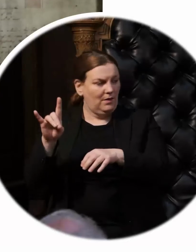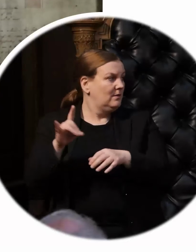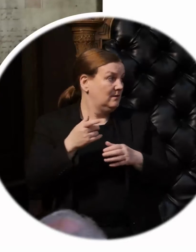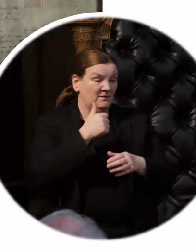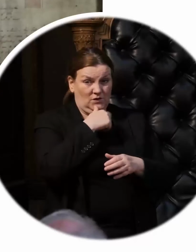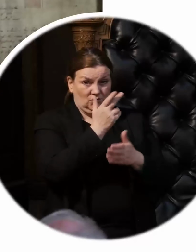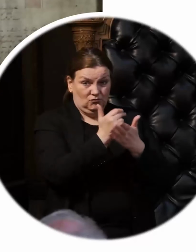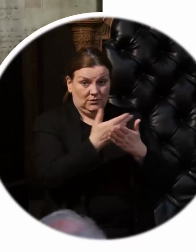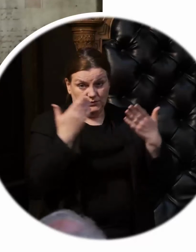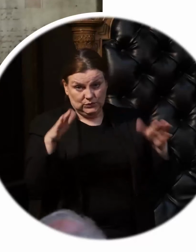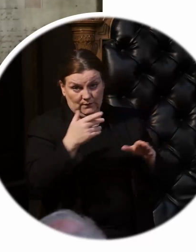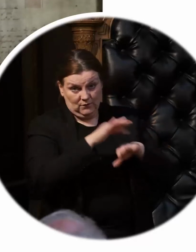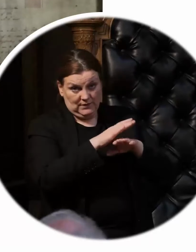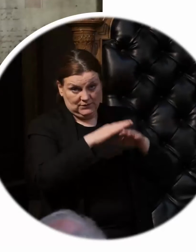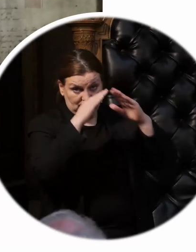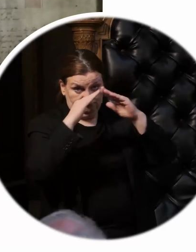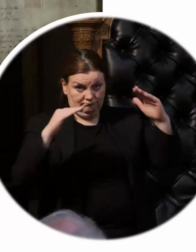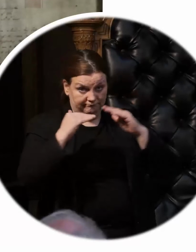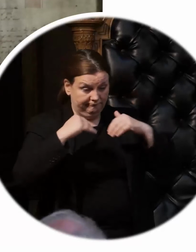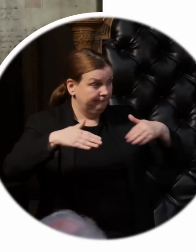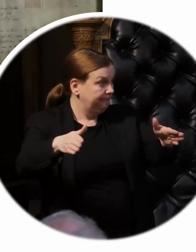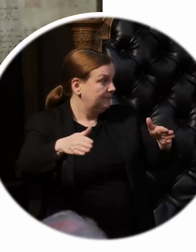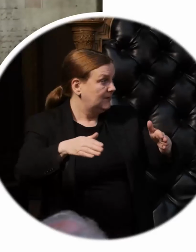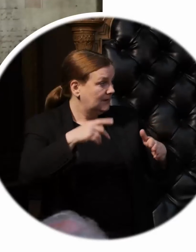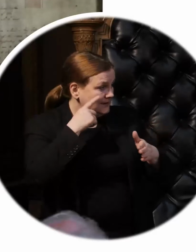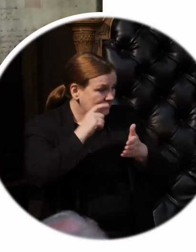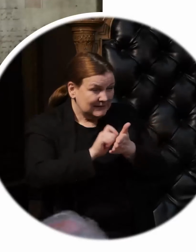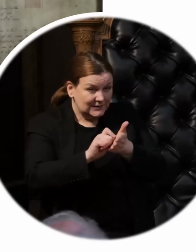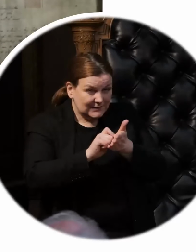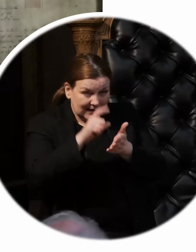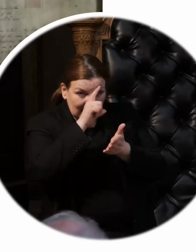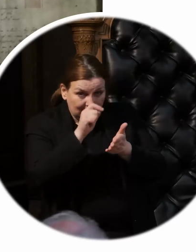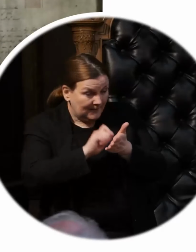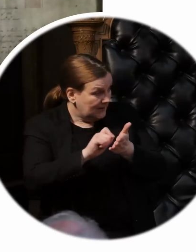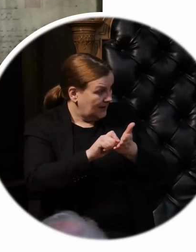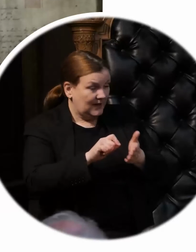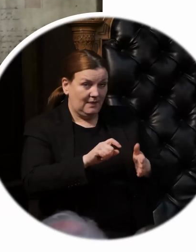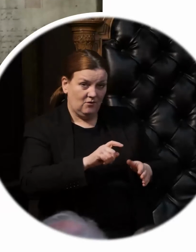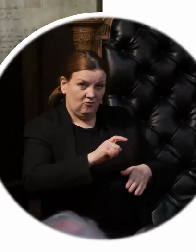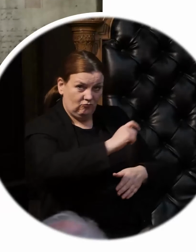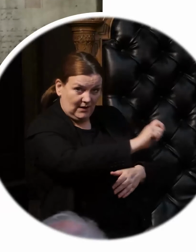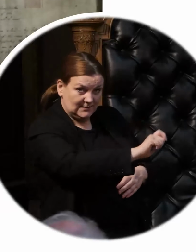And again, his signature is down there, right down in the right hand corner.